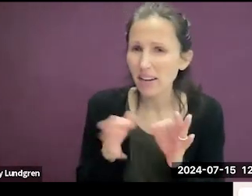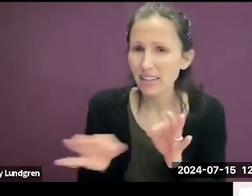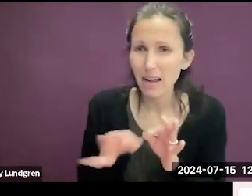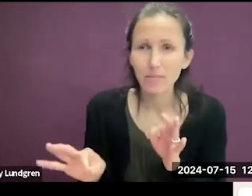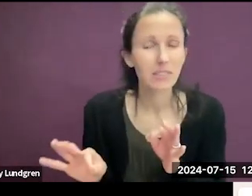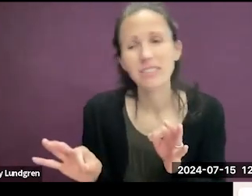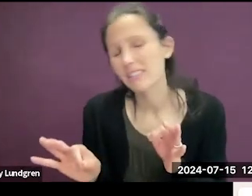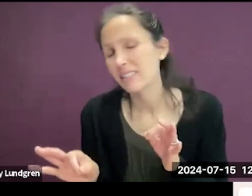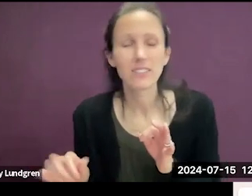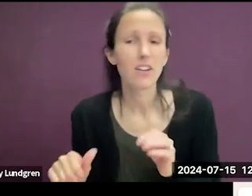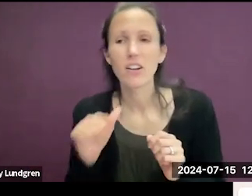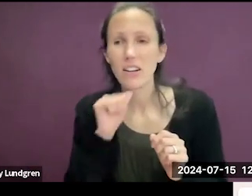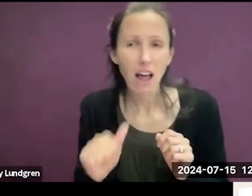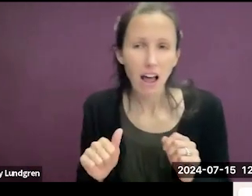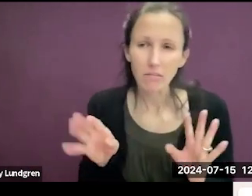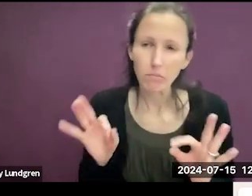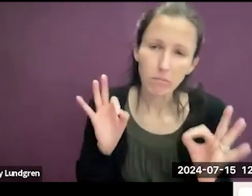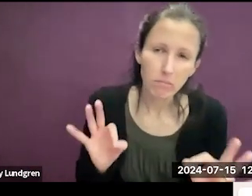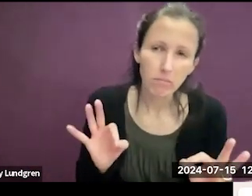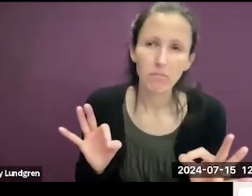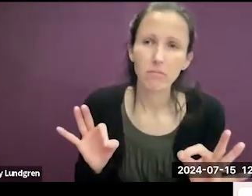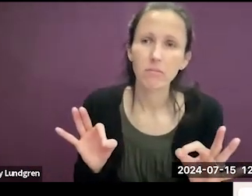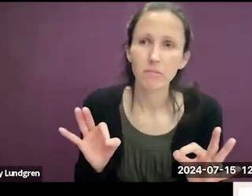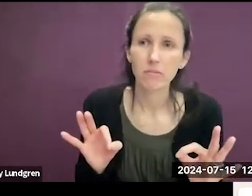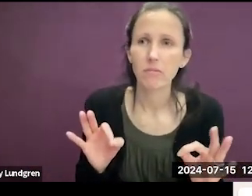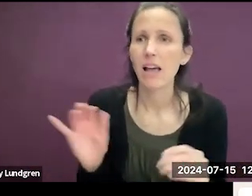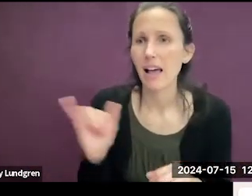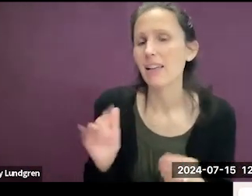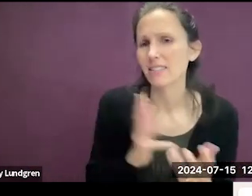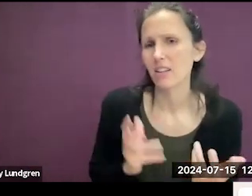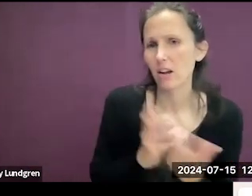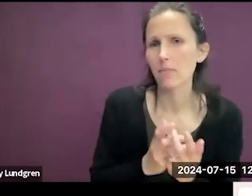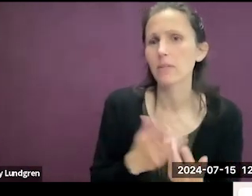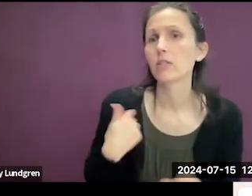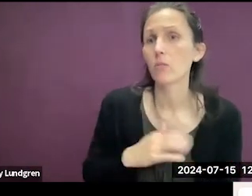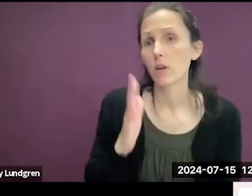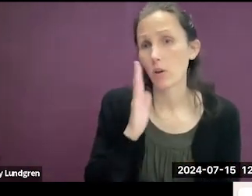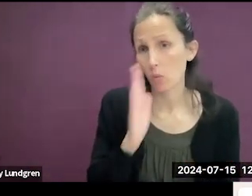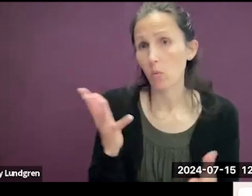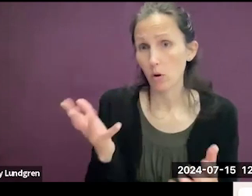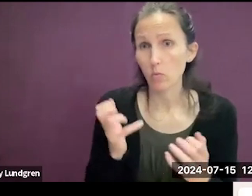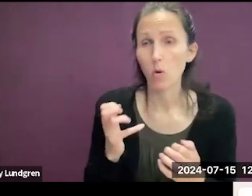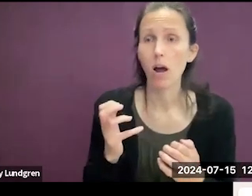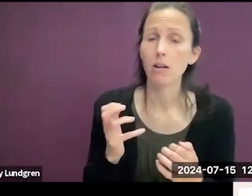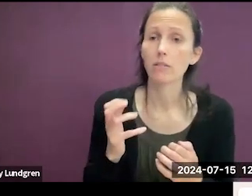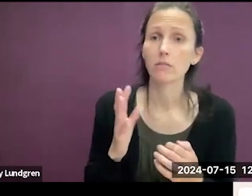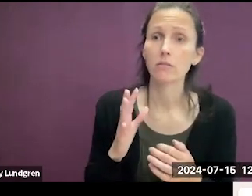to quite the level that we would be looking for for that accommodation, so we would want to secure something like CART in that situation.